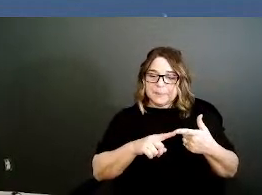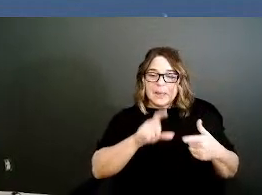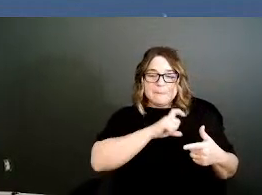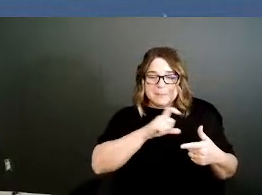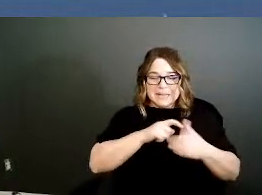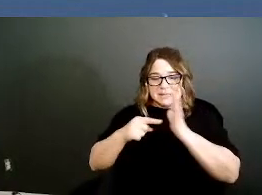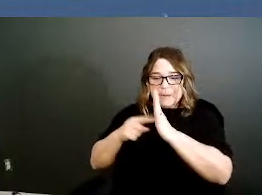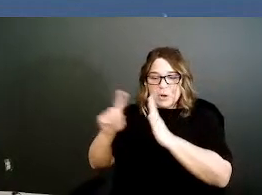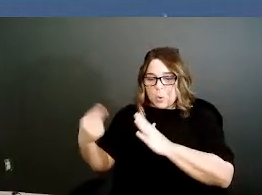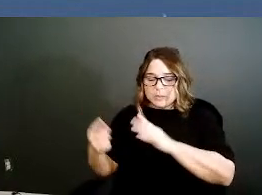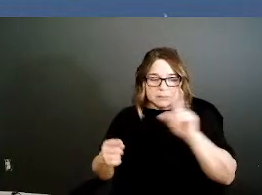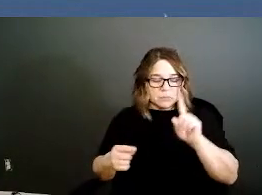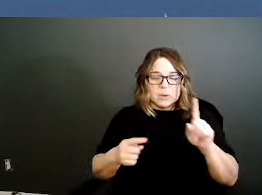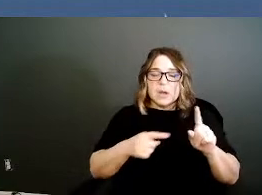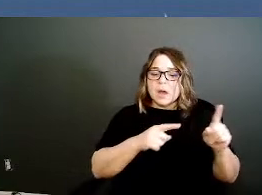THANK YOU.